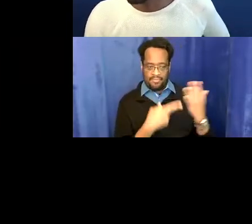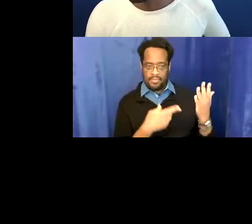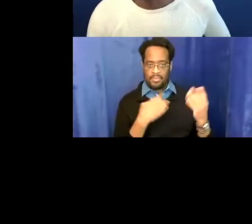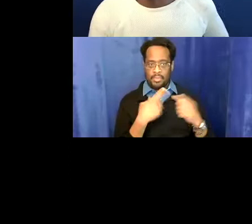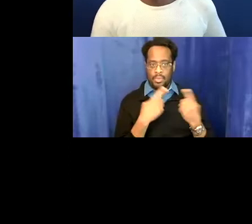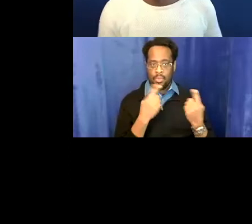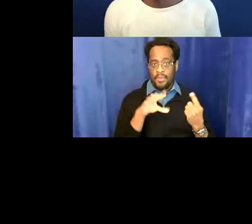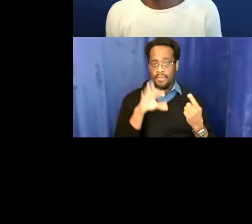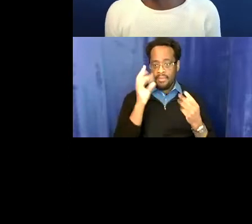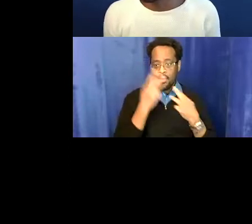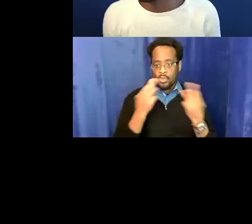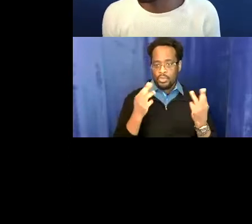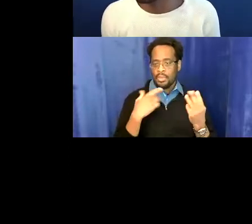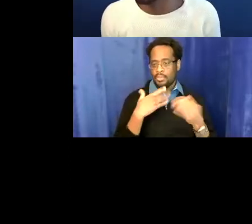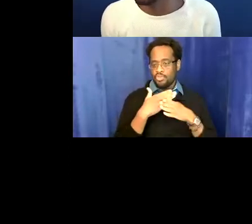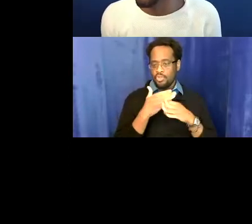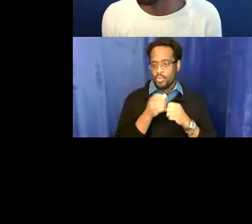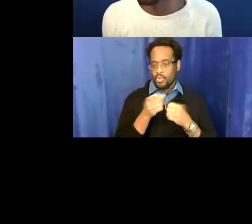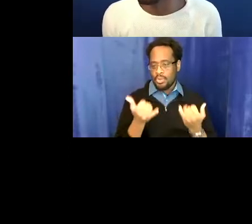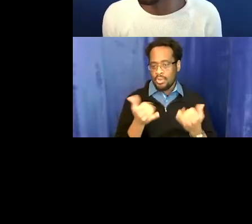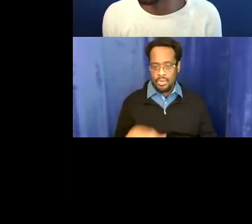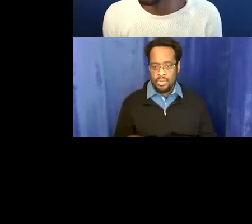So it's good to know that we have these different options and resources that